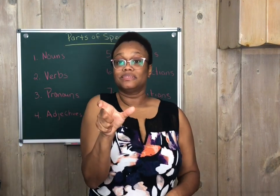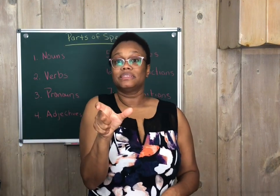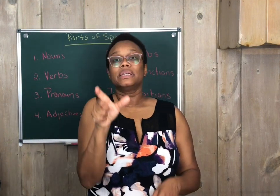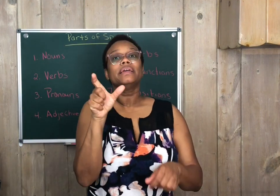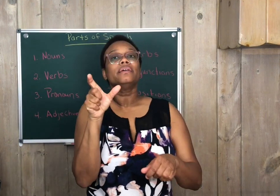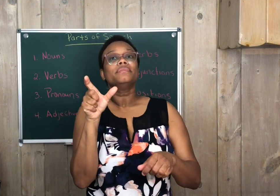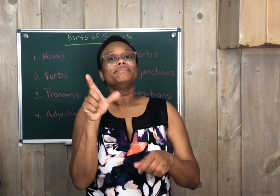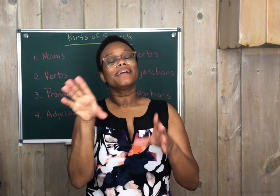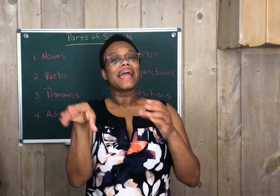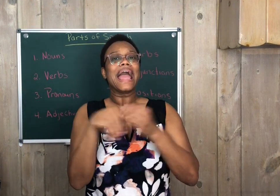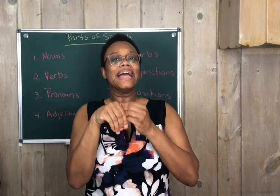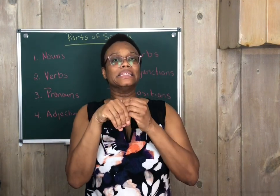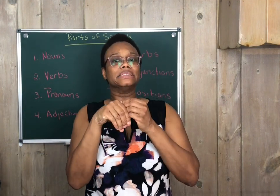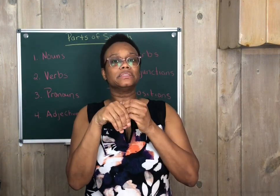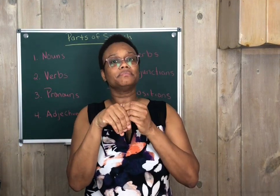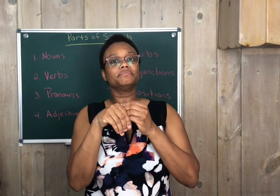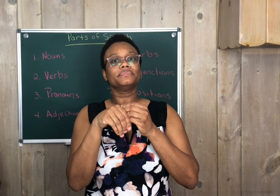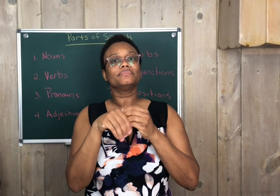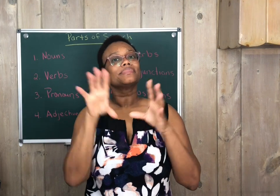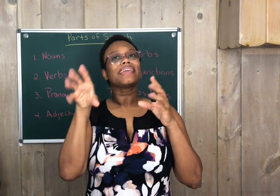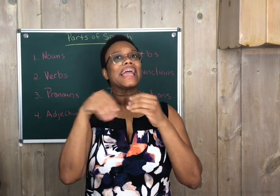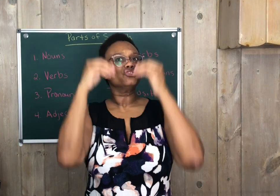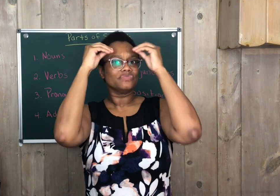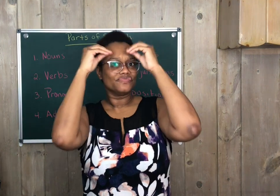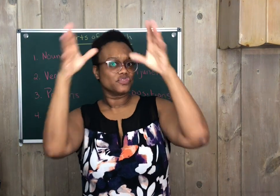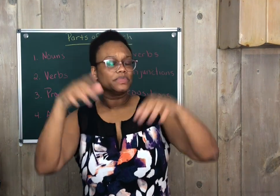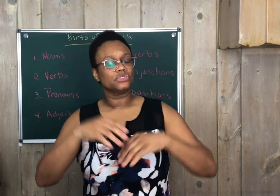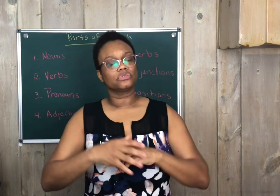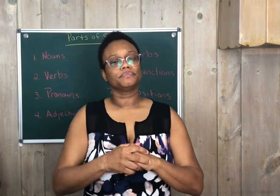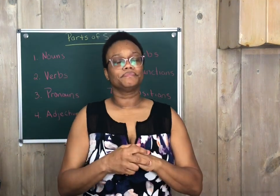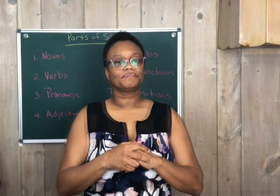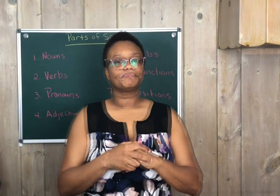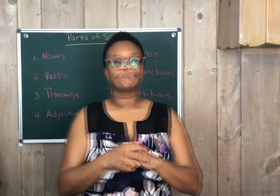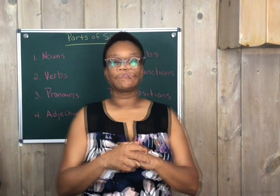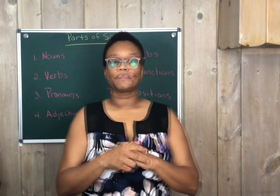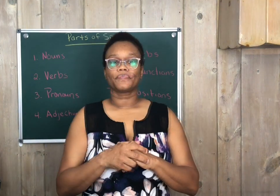Adding the prepositional phrase with my friends gives us more information